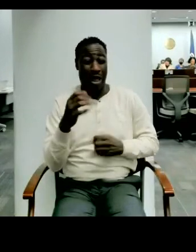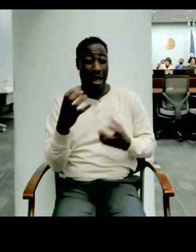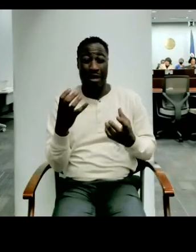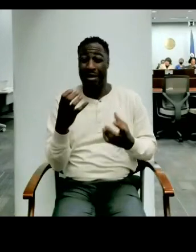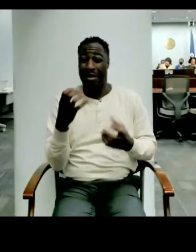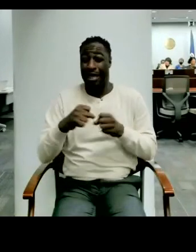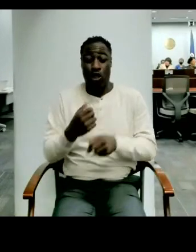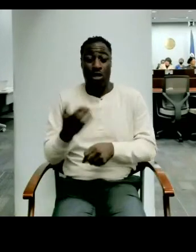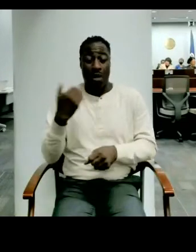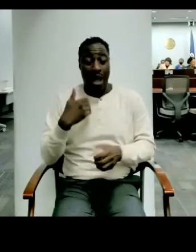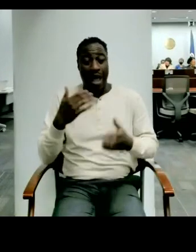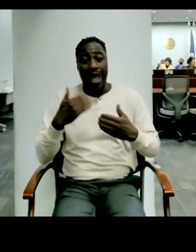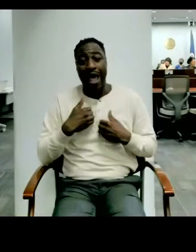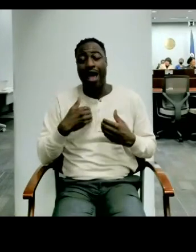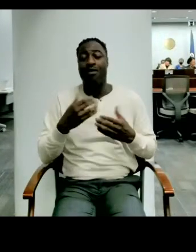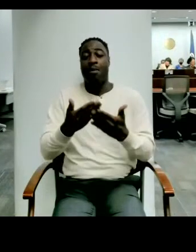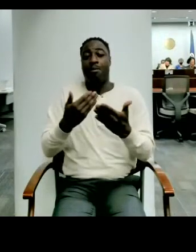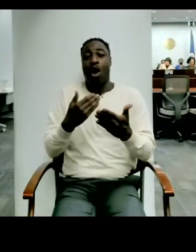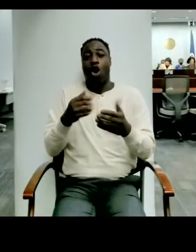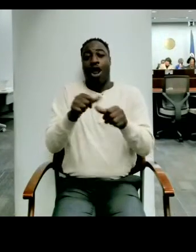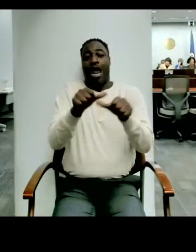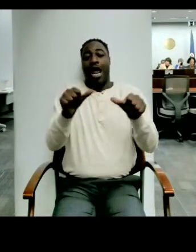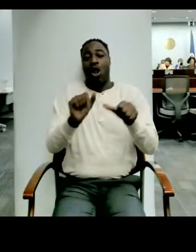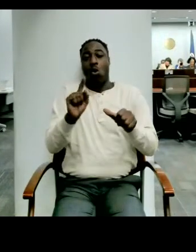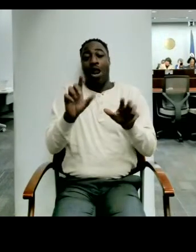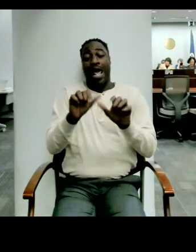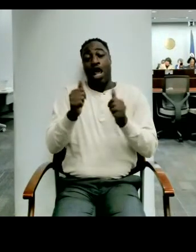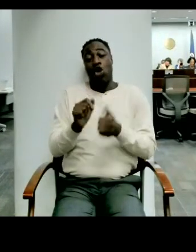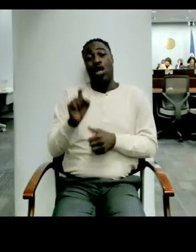a list of priority areas where the agency needs to spend very